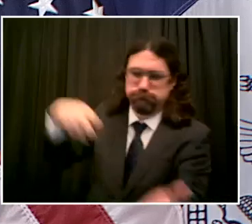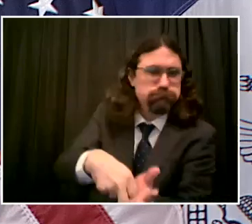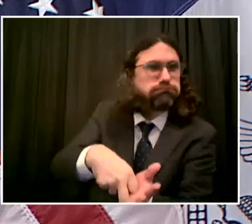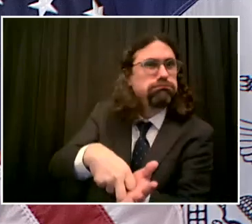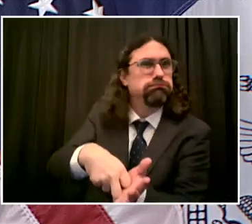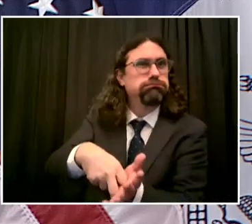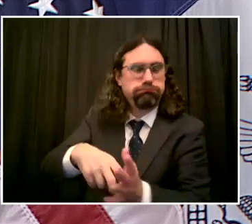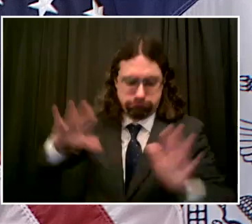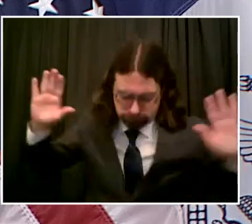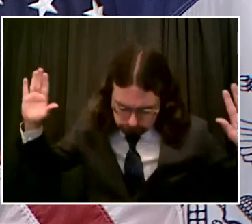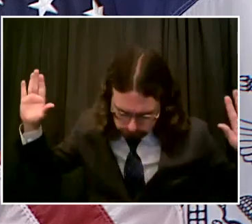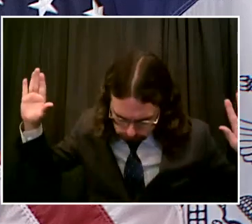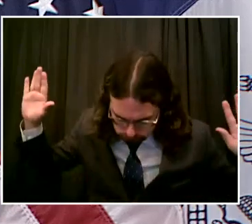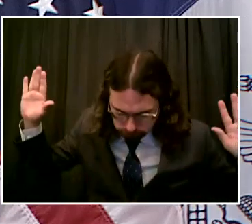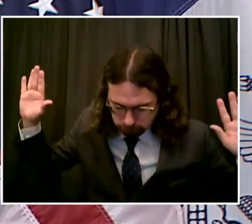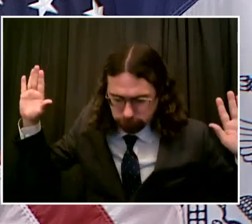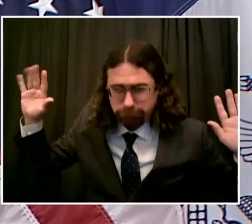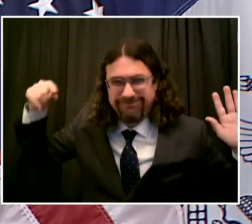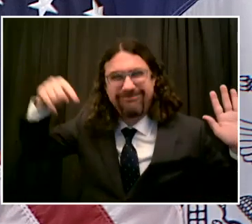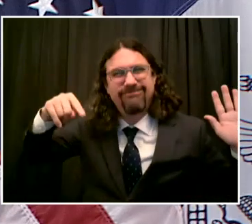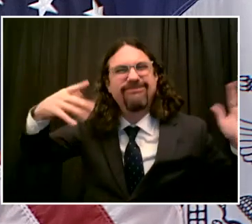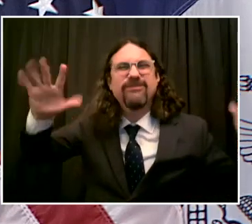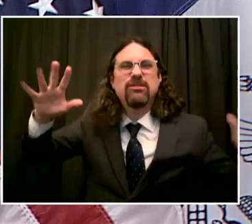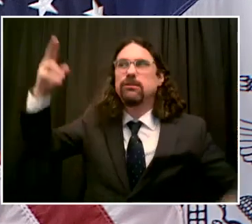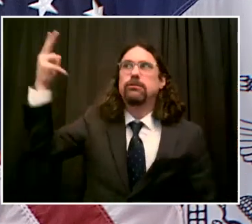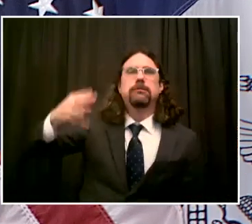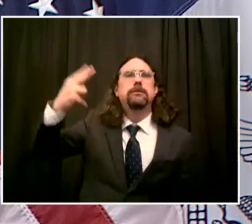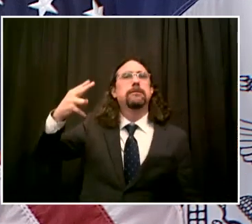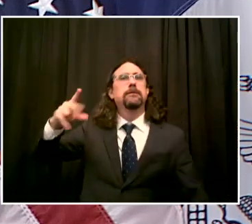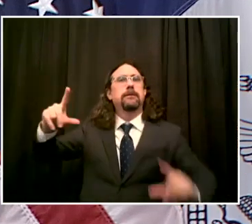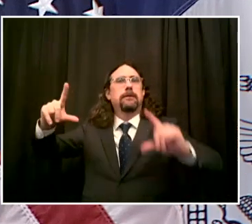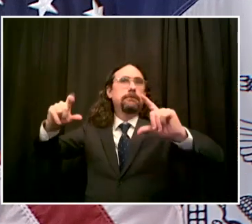ATTENTION. I NOKW OTEHR IMAGEWS ILL GET SO MUCH MORE.